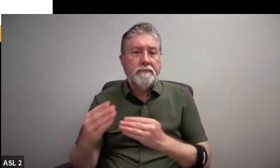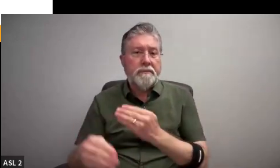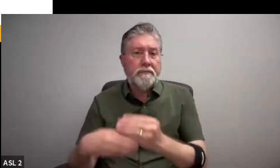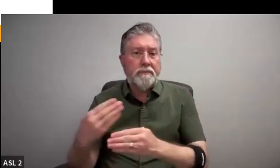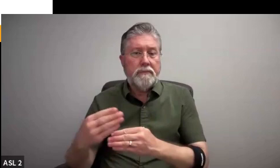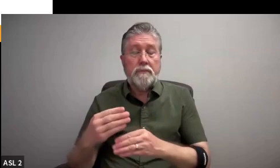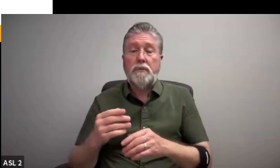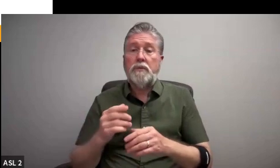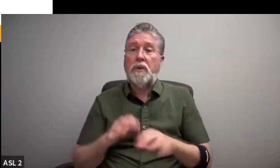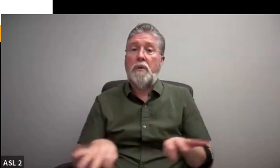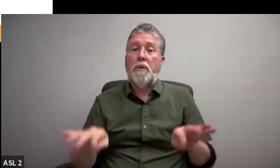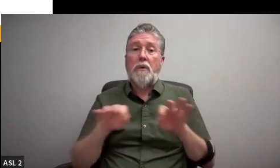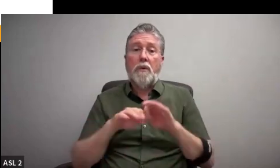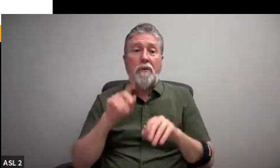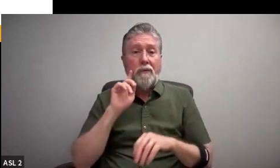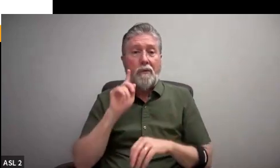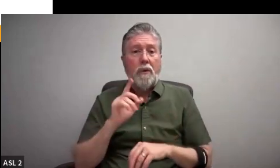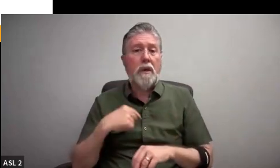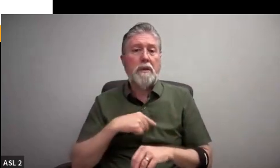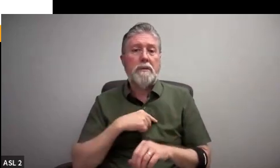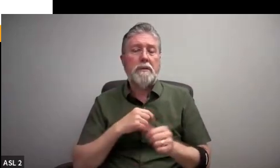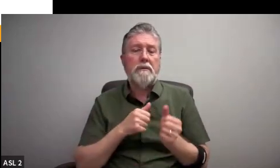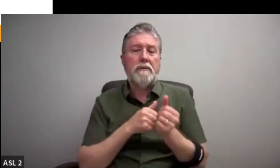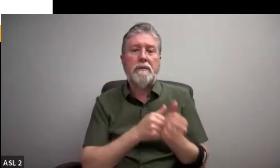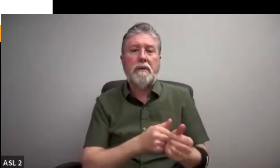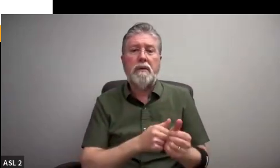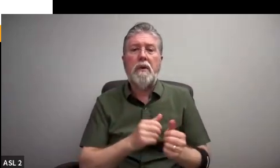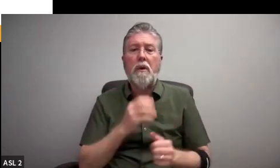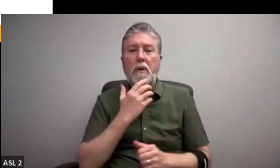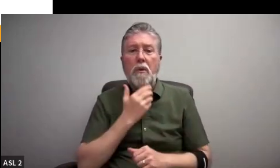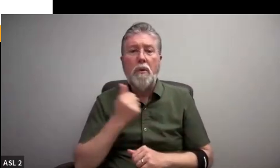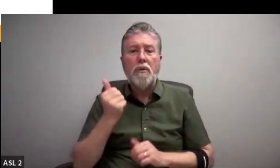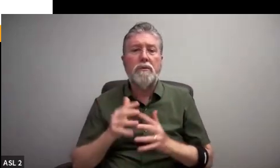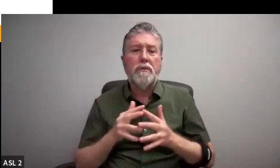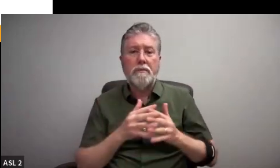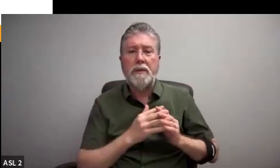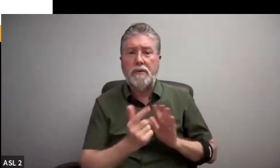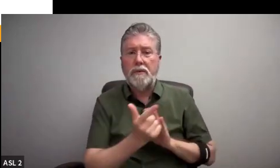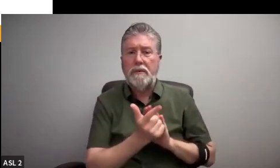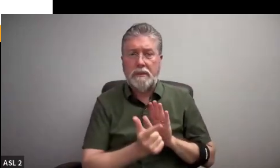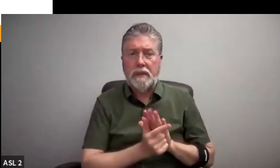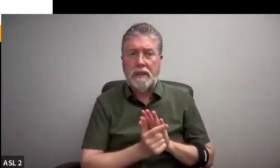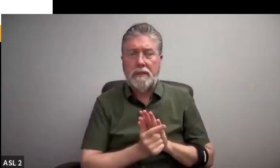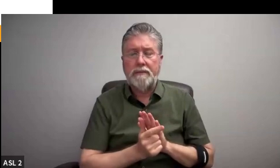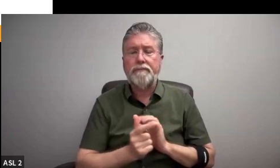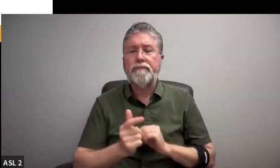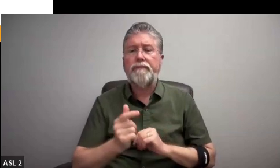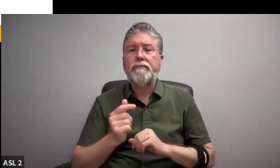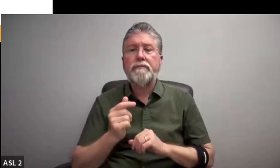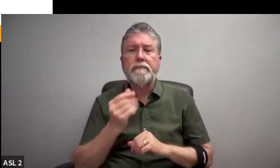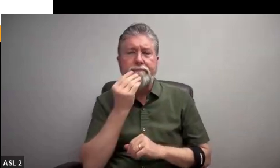Older Americans Act. In particular, I would note that the state plans on aging are essentially the